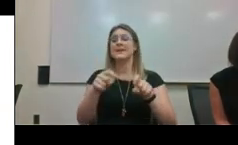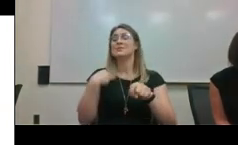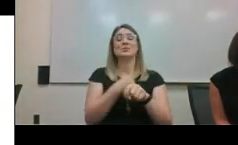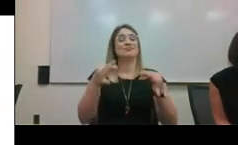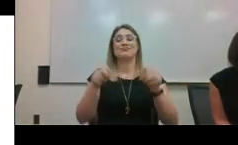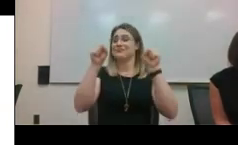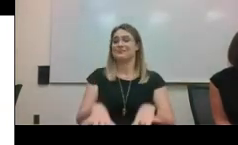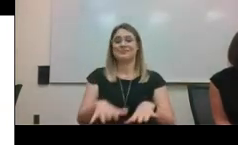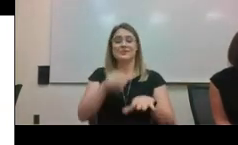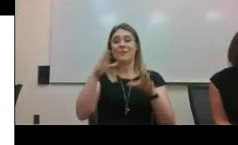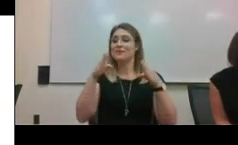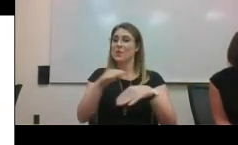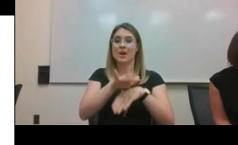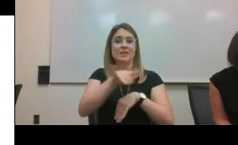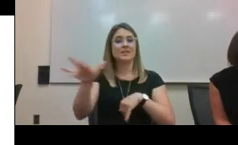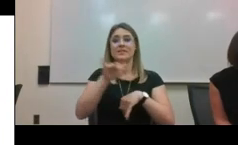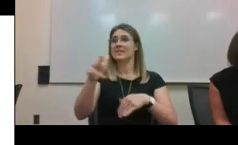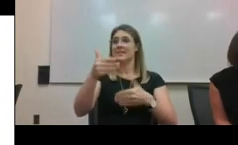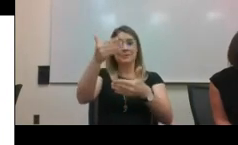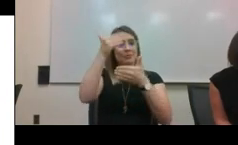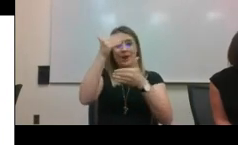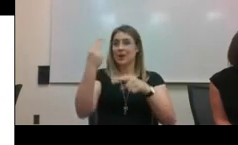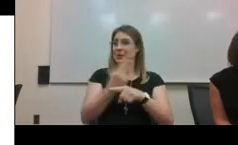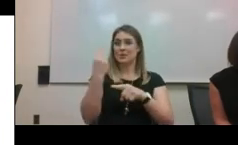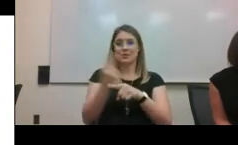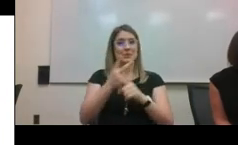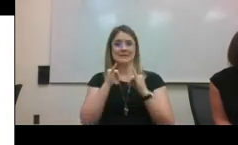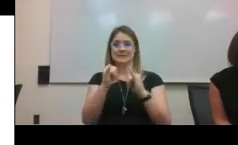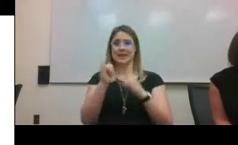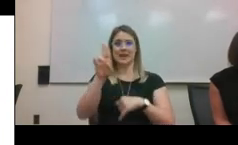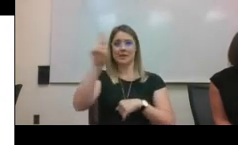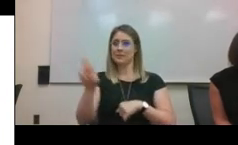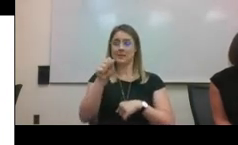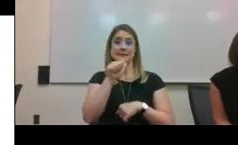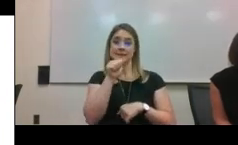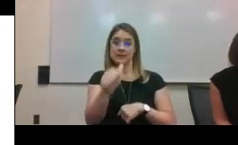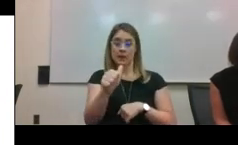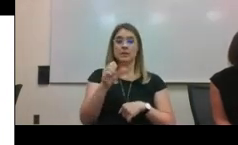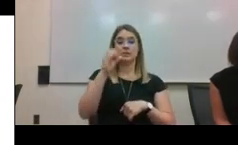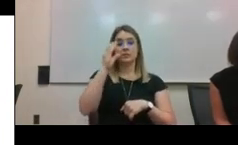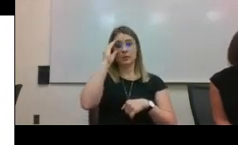It's not used widely in Morocco, it's not really relied upon in the same way. So, outside of the letter name subtask,